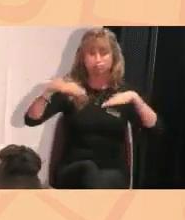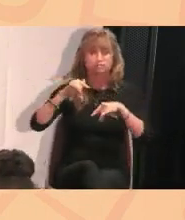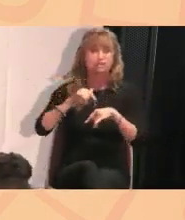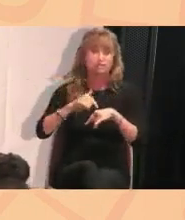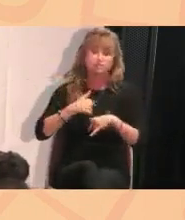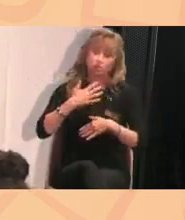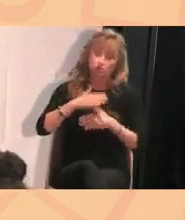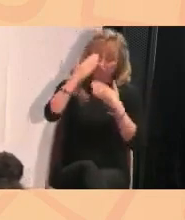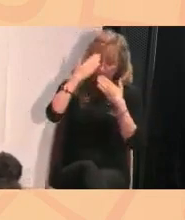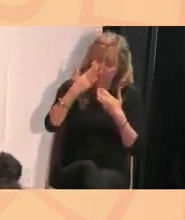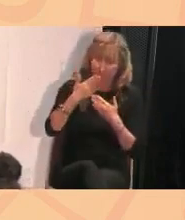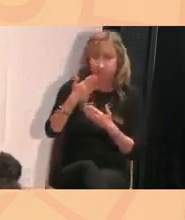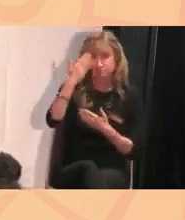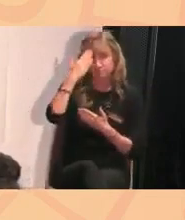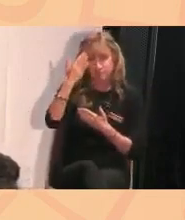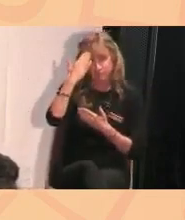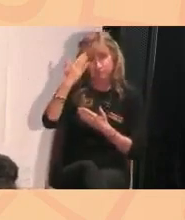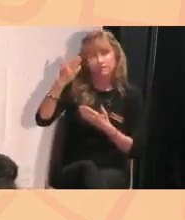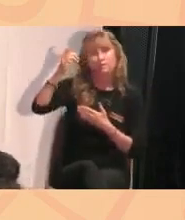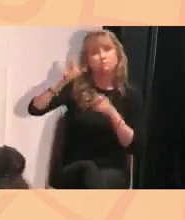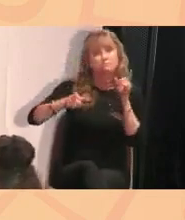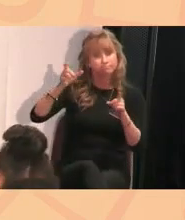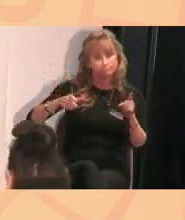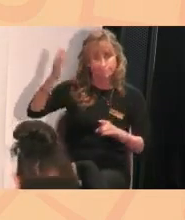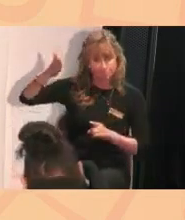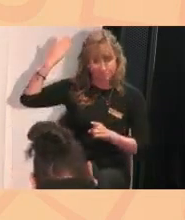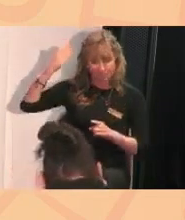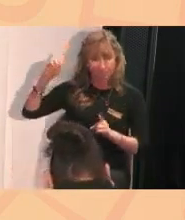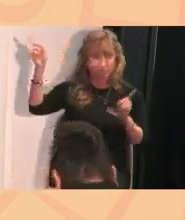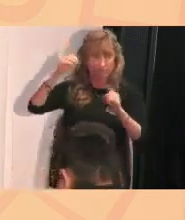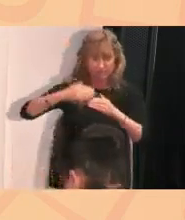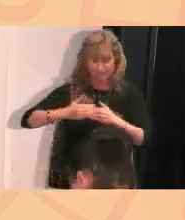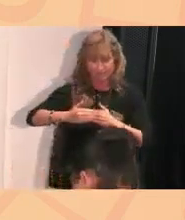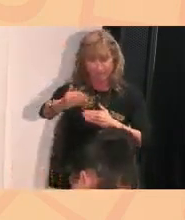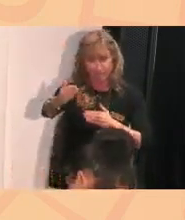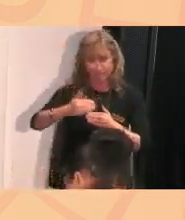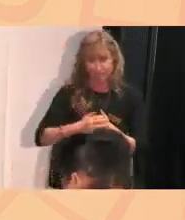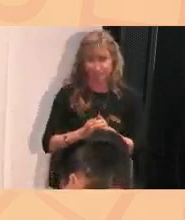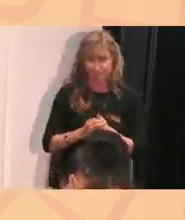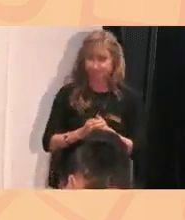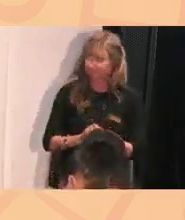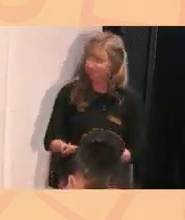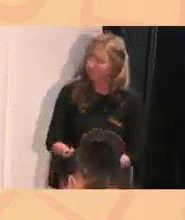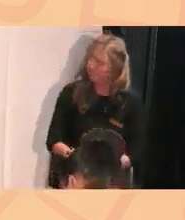I'd like to acknowledge the traditional landowners, the Kaurna people on whose land we are gathered today.